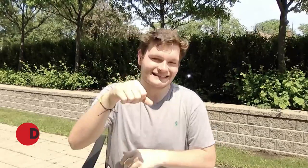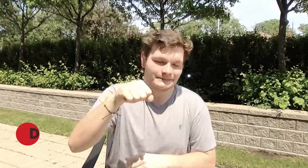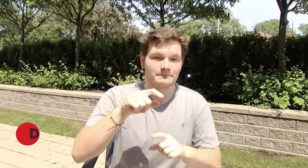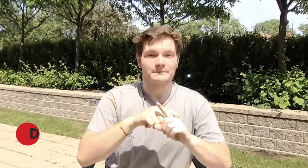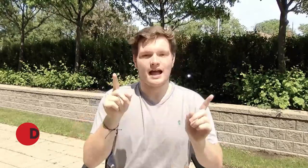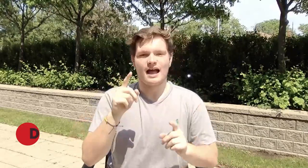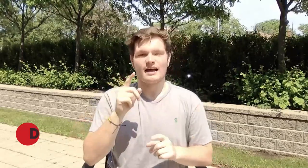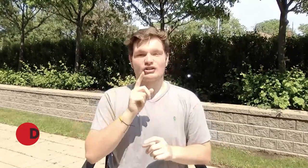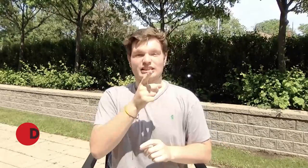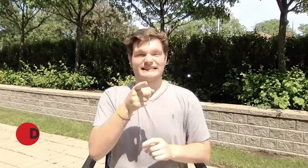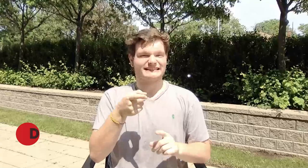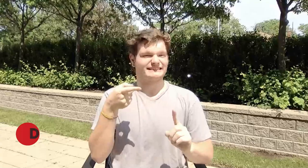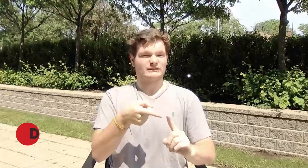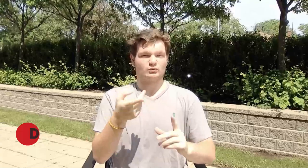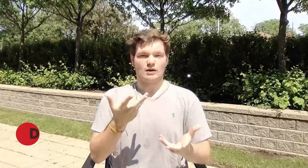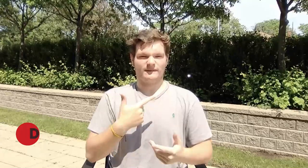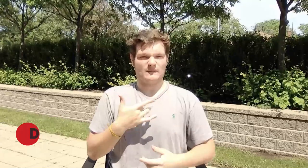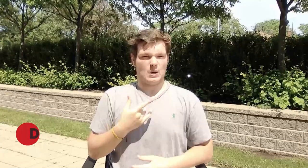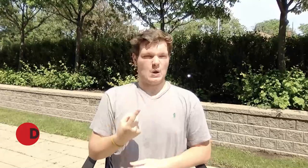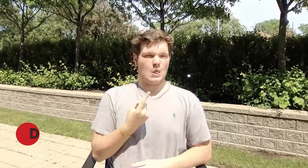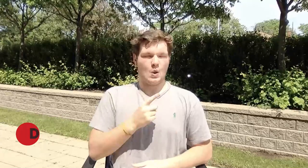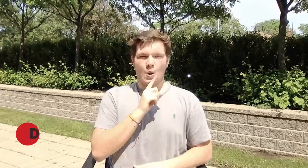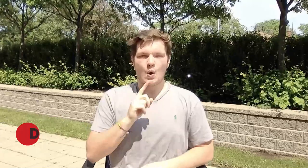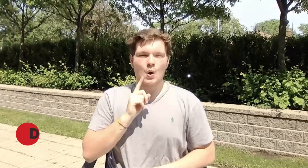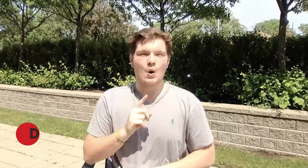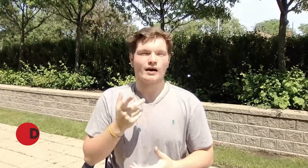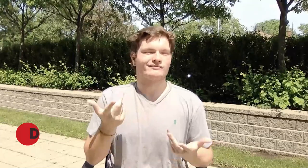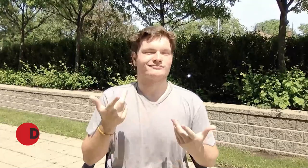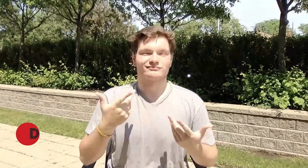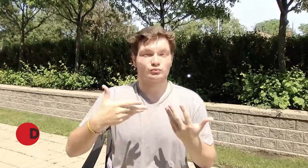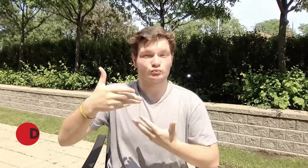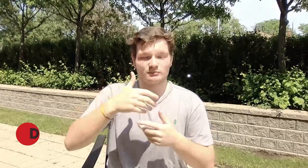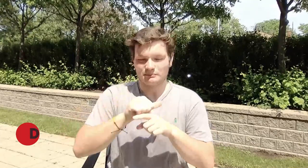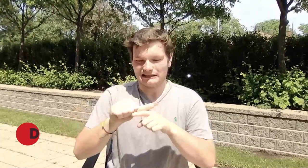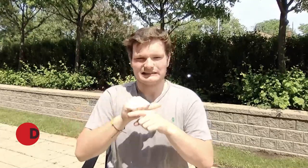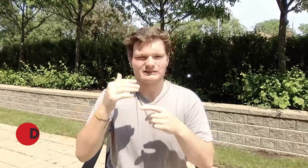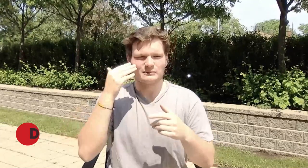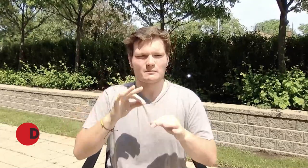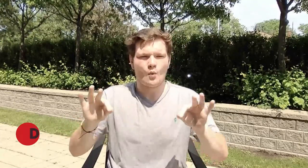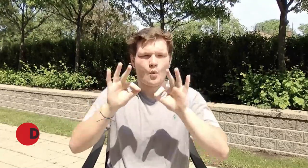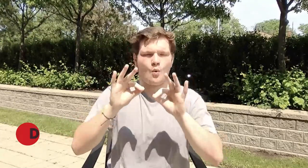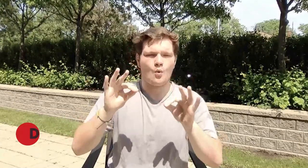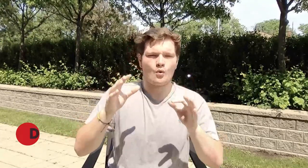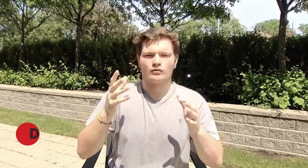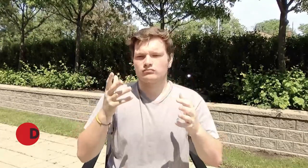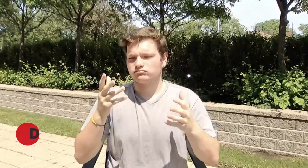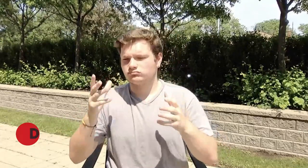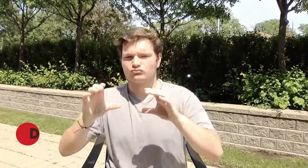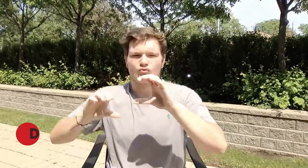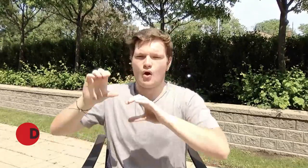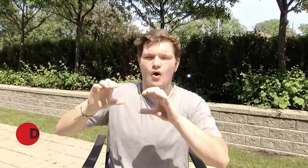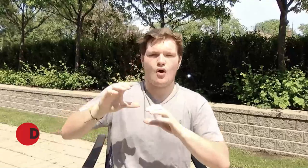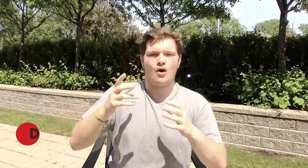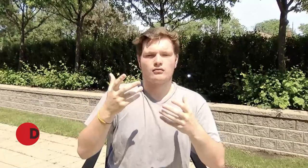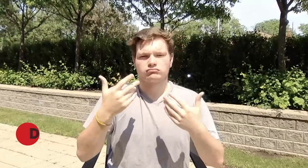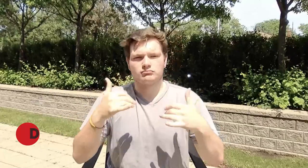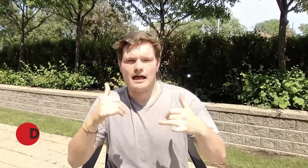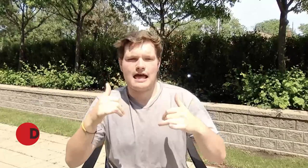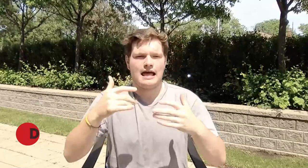I could run but really I felt alone without socializing at practice and being able to talk,